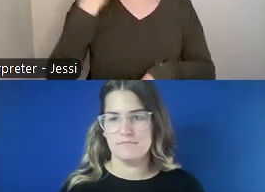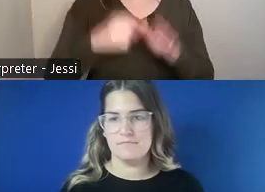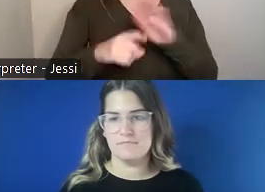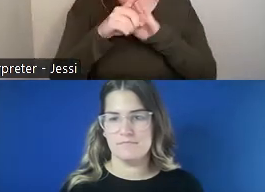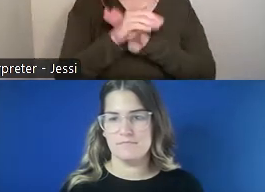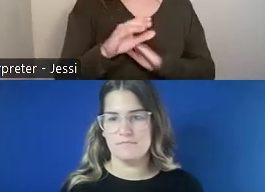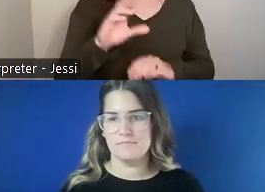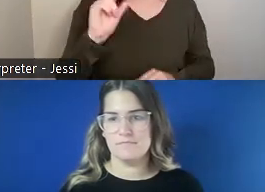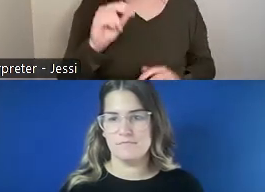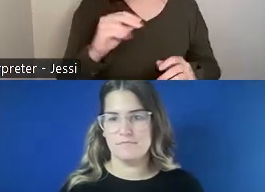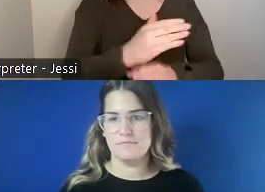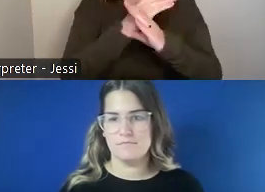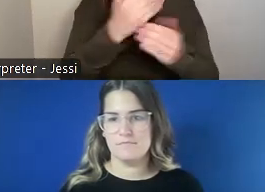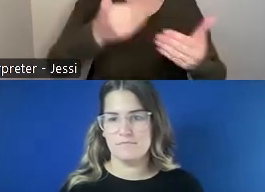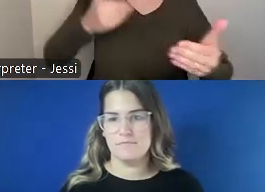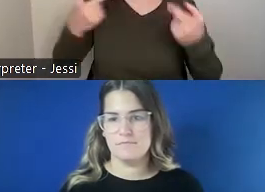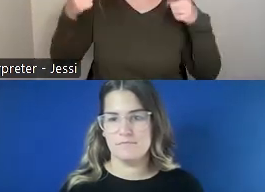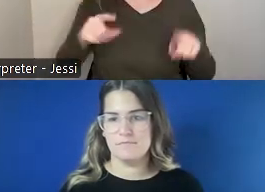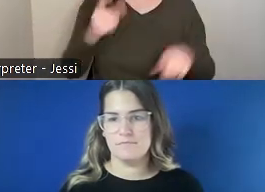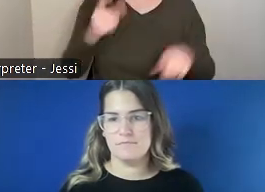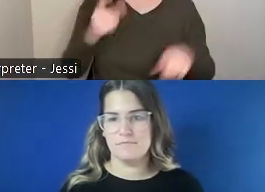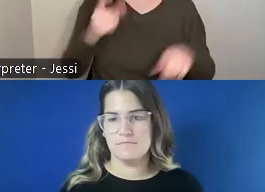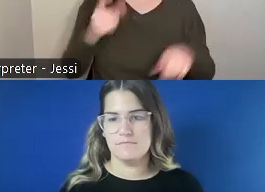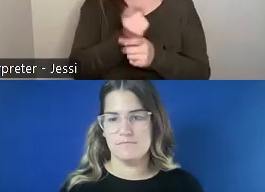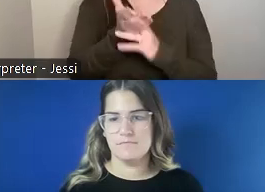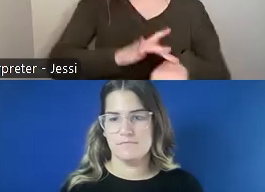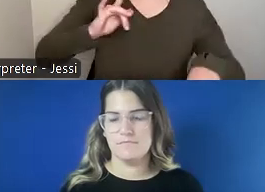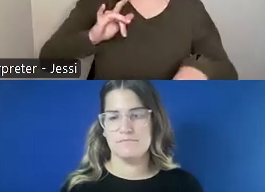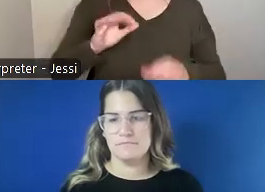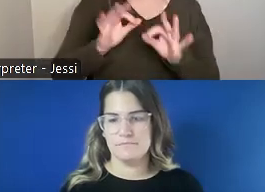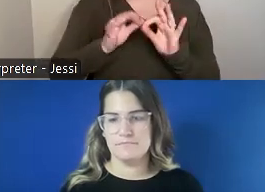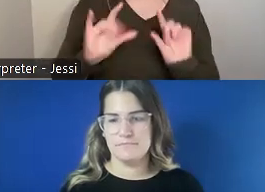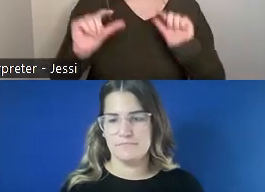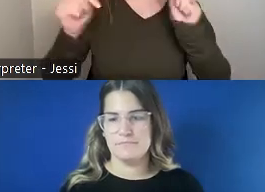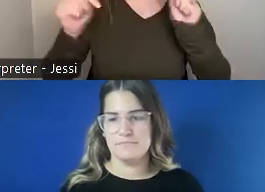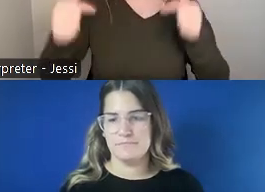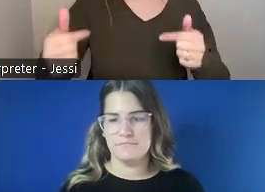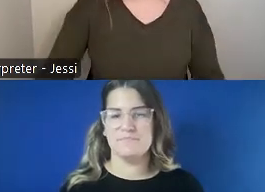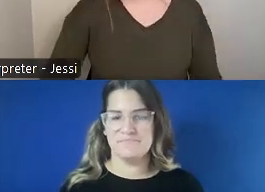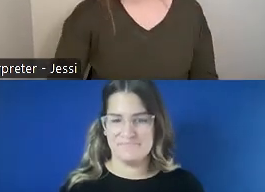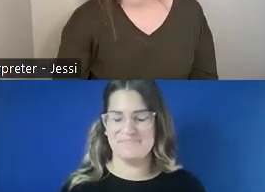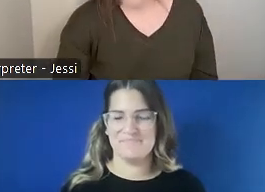over time and we want to be able to intervene um earlier rather than waiting many especially